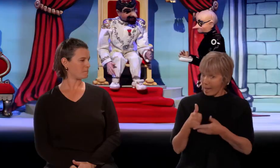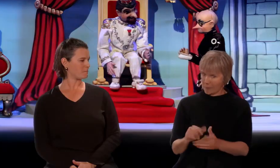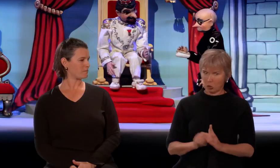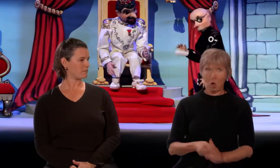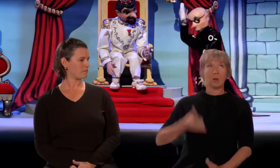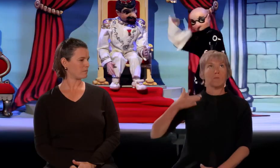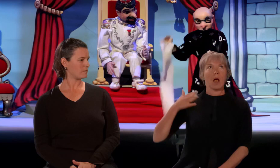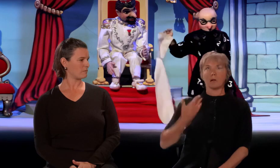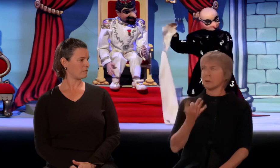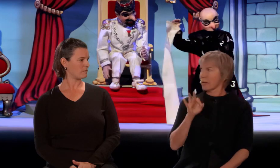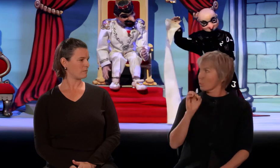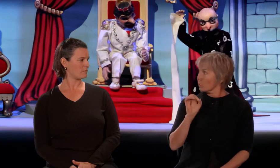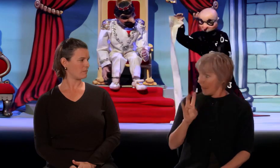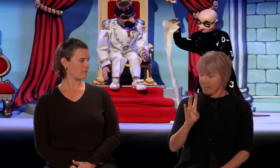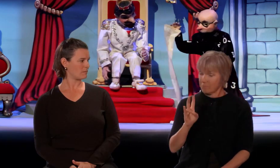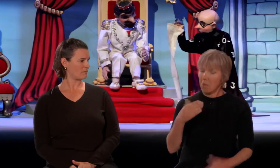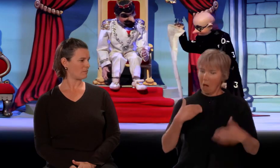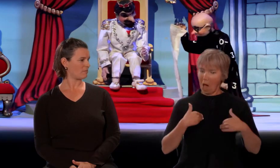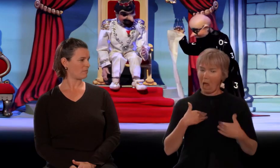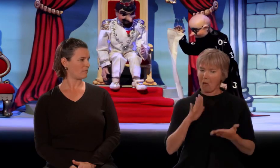It so happens that I have a list of them with me.